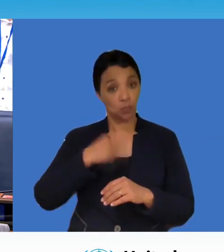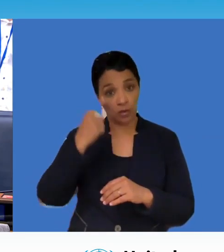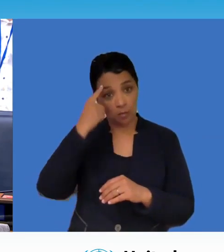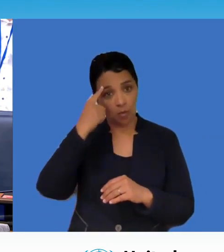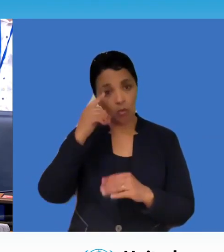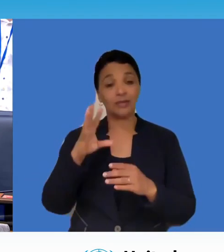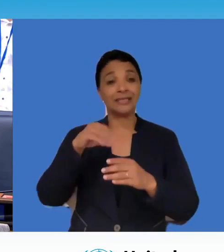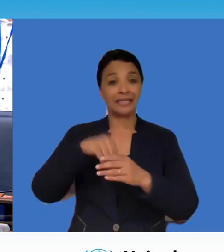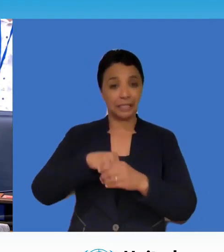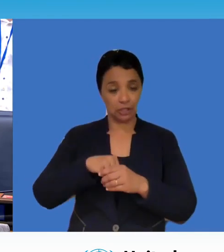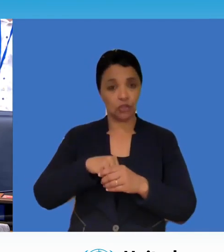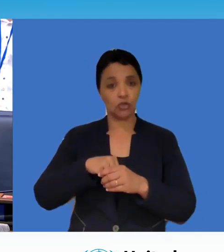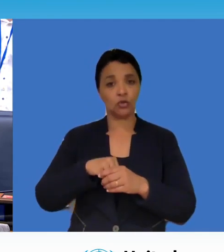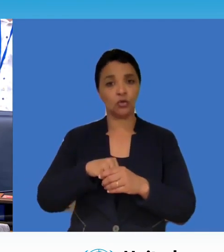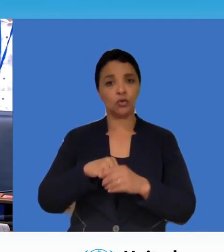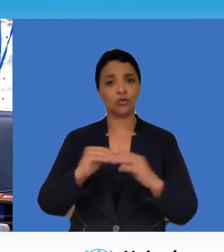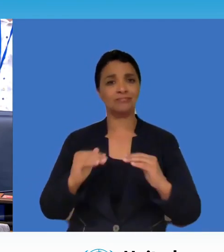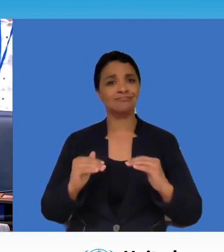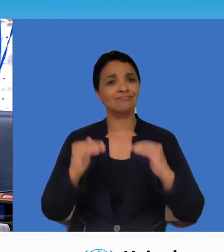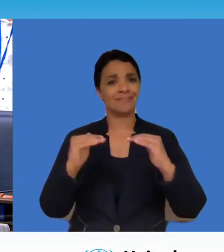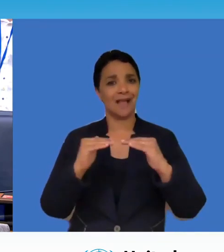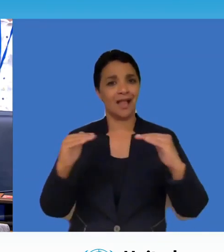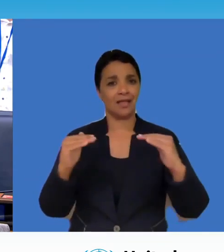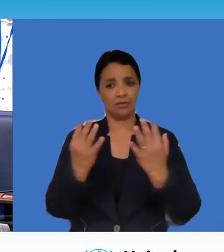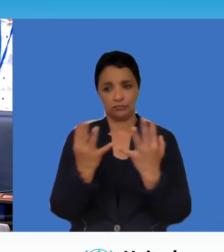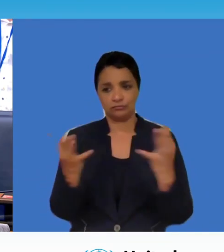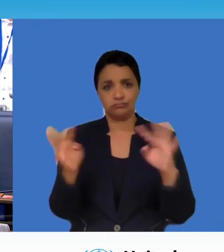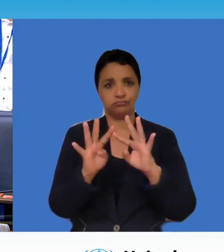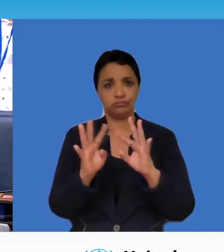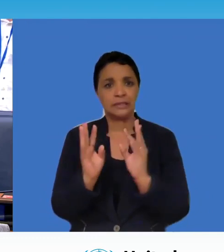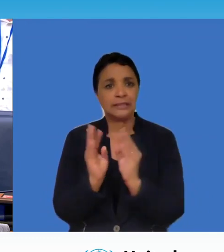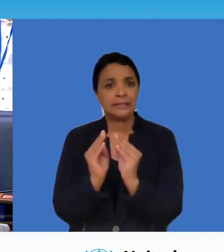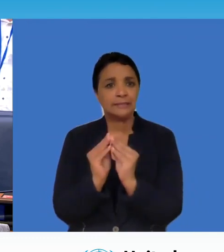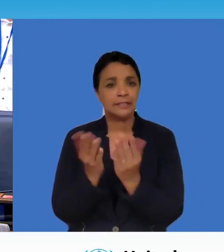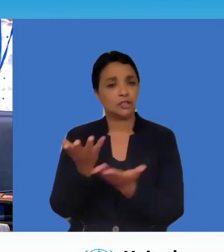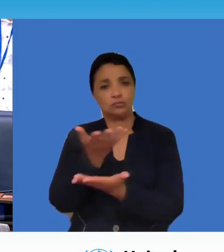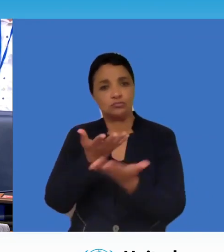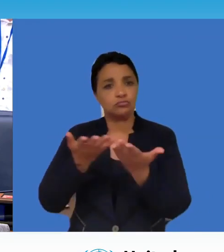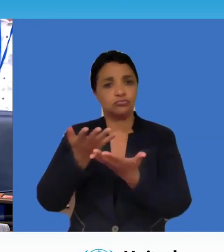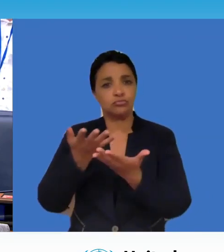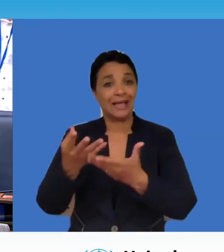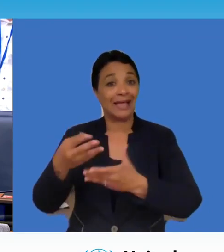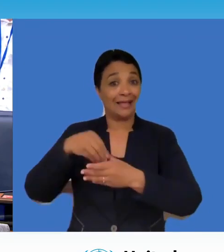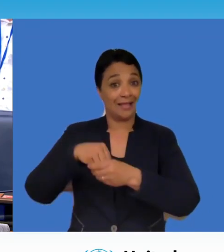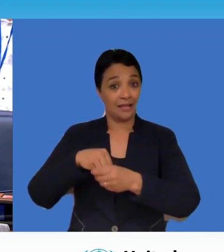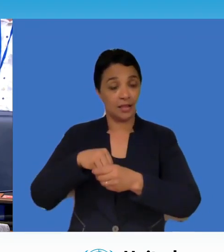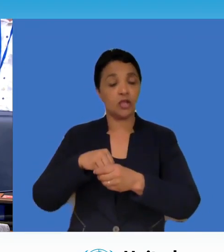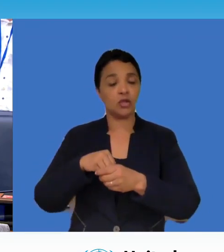meetings of the economic social commission for the Asia Pacific region in October 22 the meeting